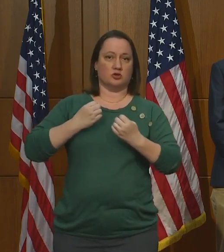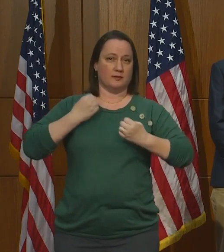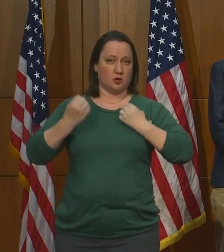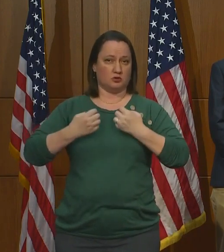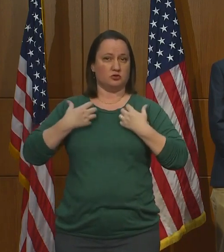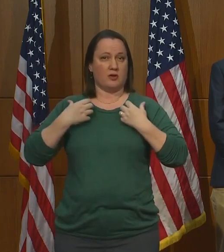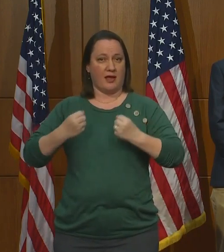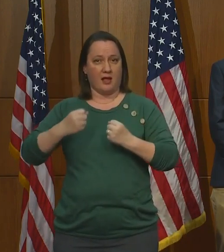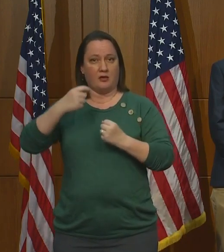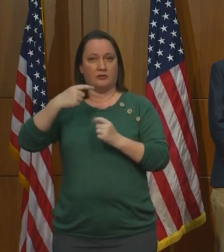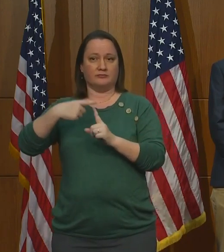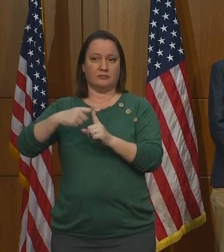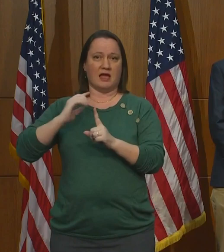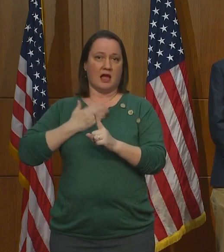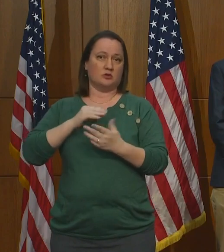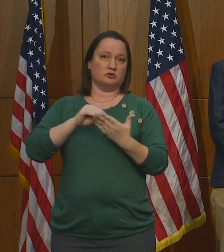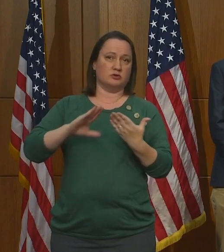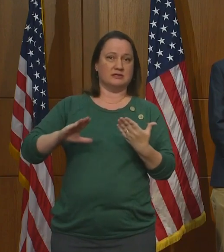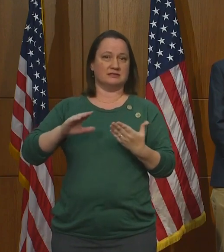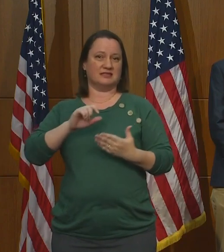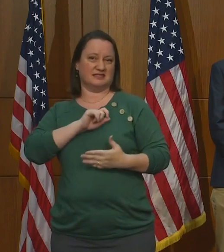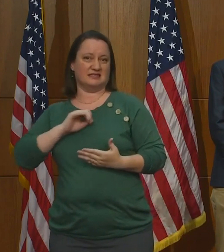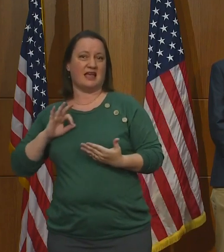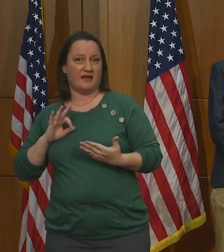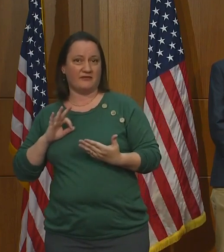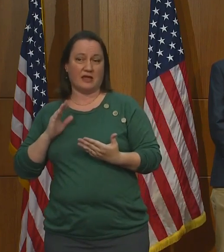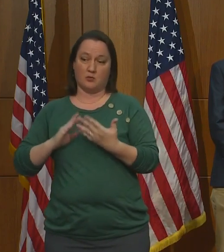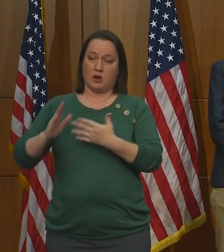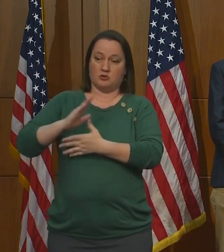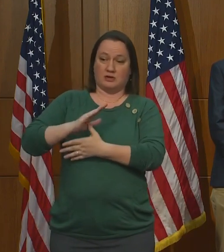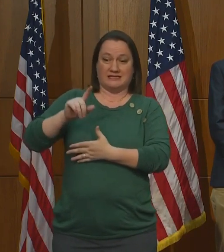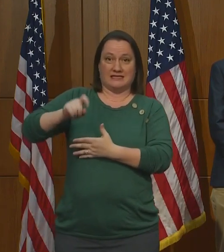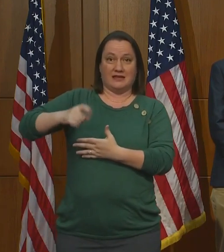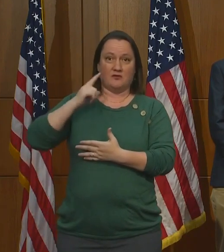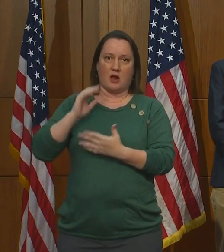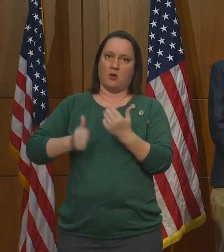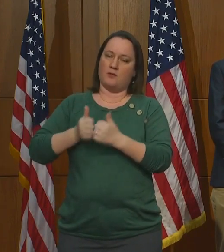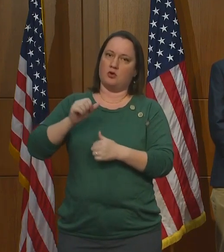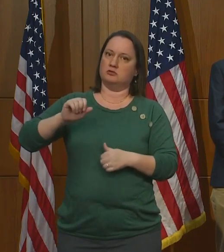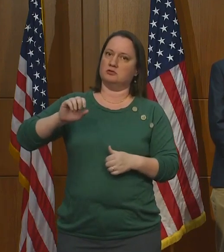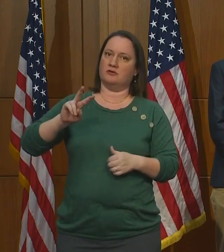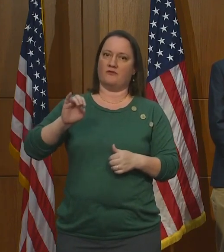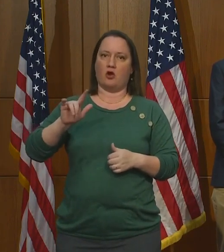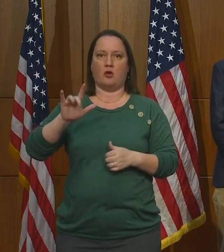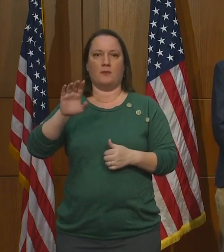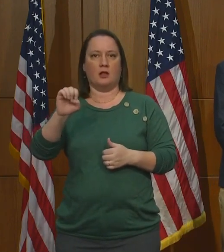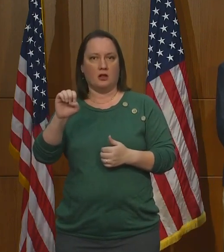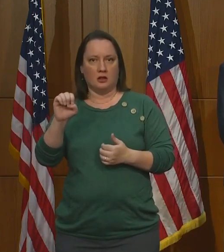BEING OF OUR STUDENTS AND STAFF. AND IT PRIORITIZES THE NEEDS OF OUR MOST VULNERABLE